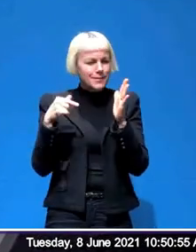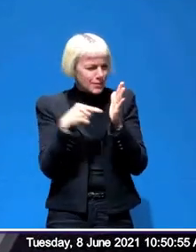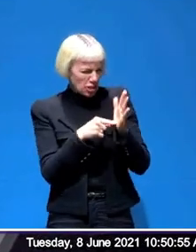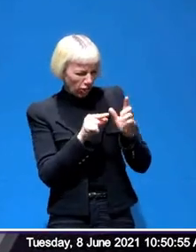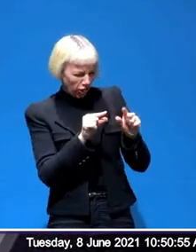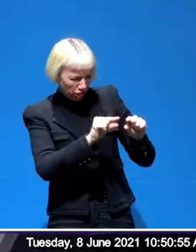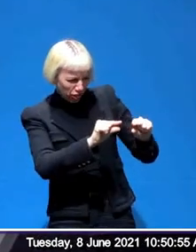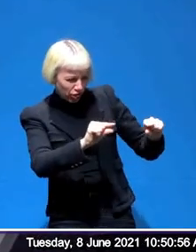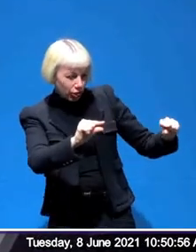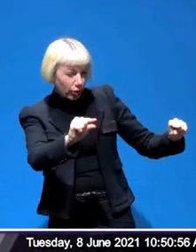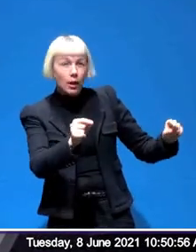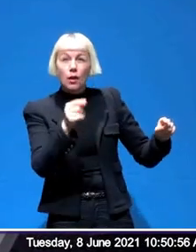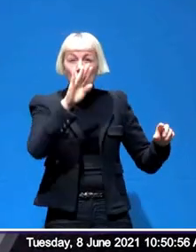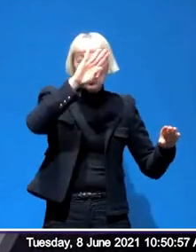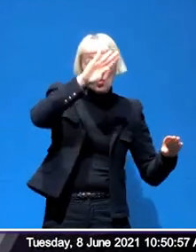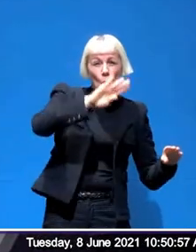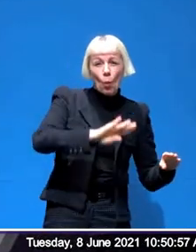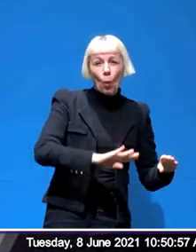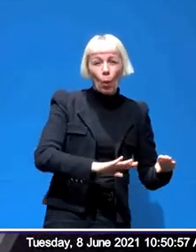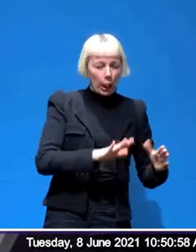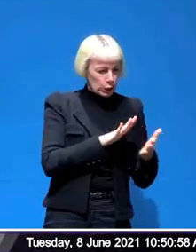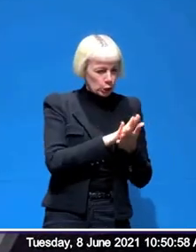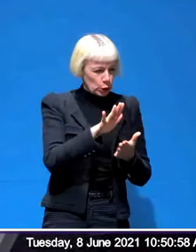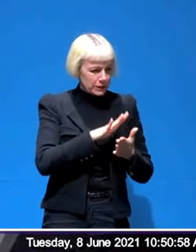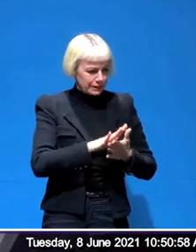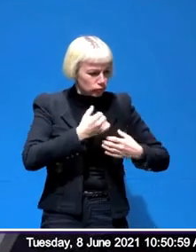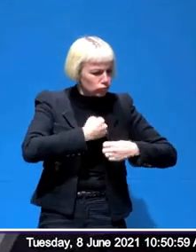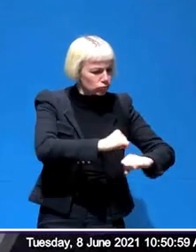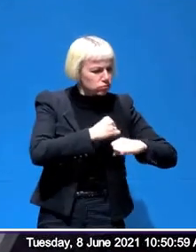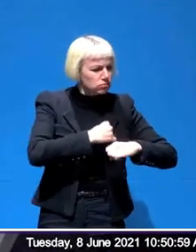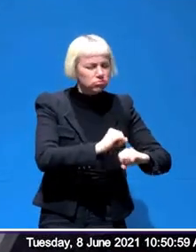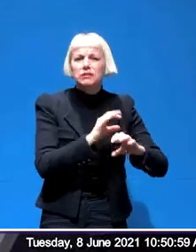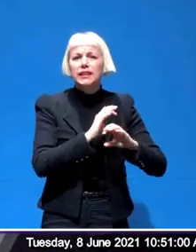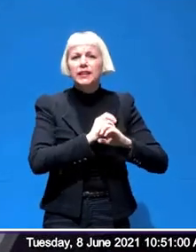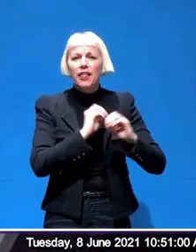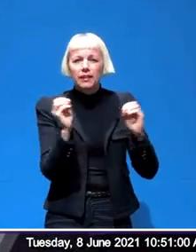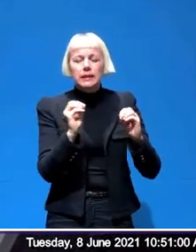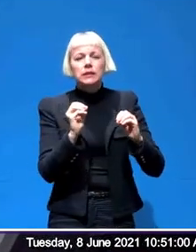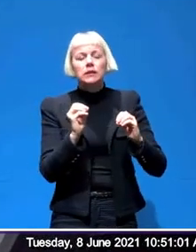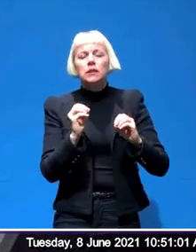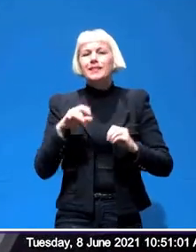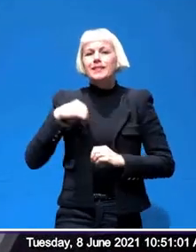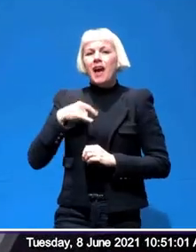it looked like the floors had not been swept for a long time. Staff offered to make Daniel a sandwich.